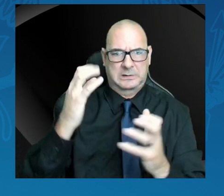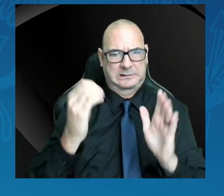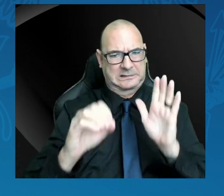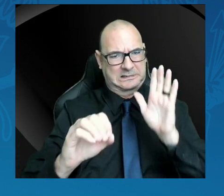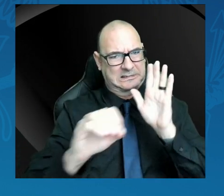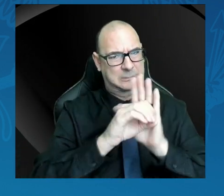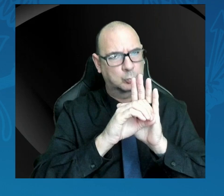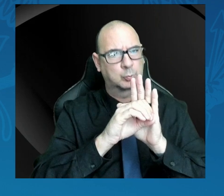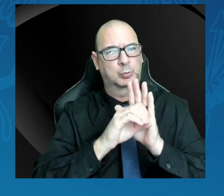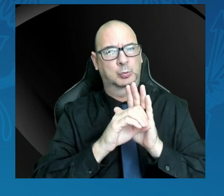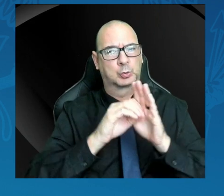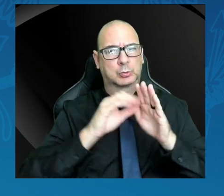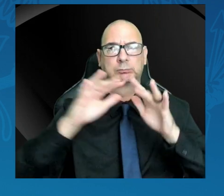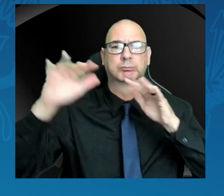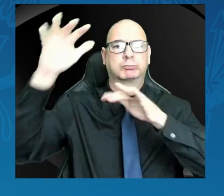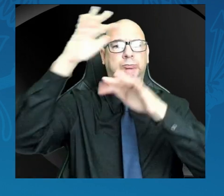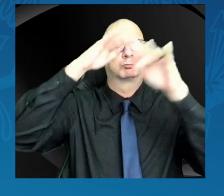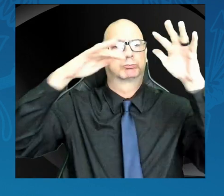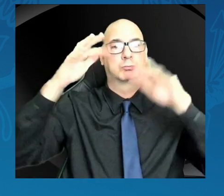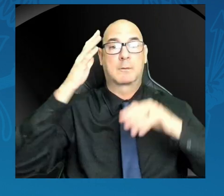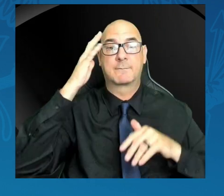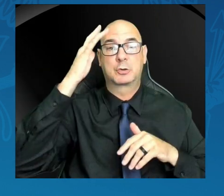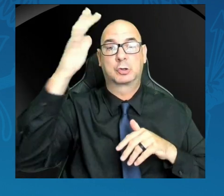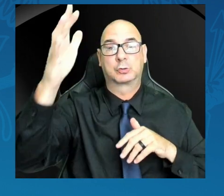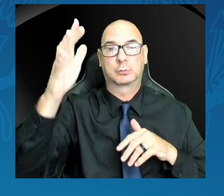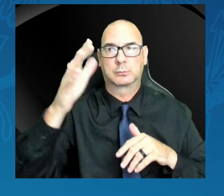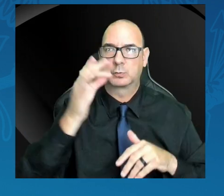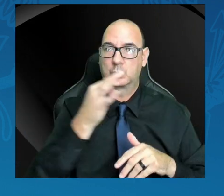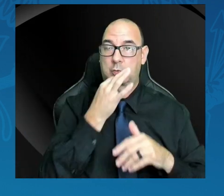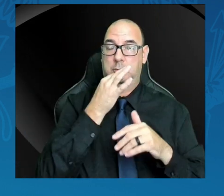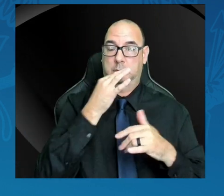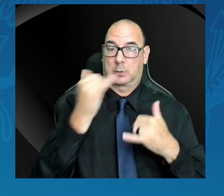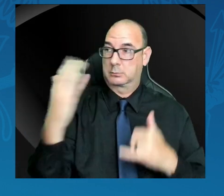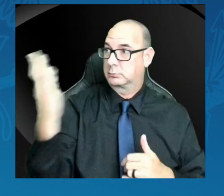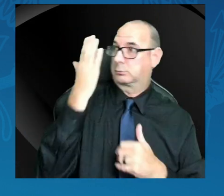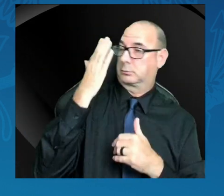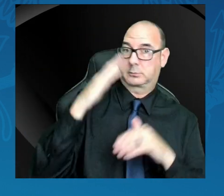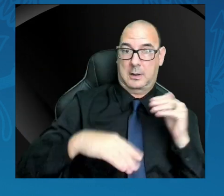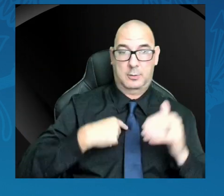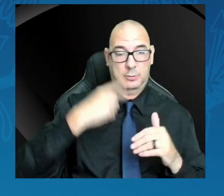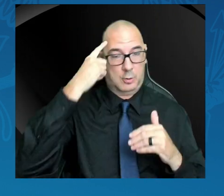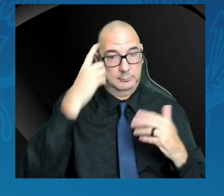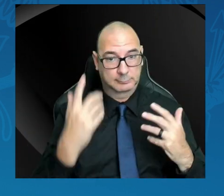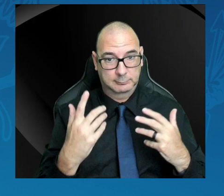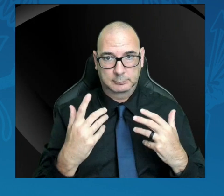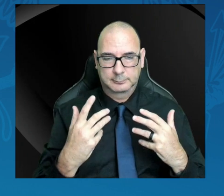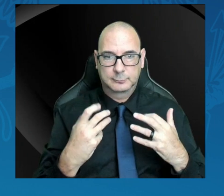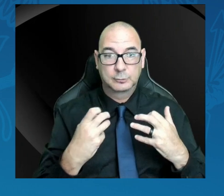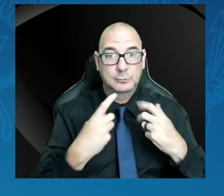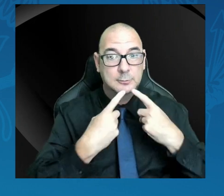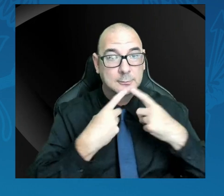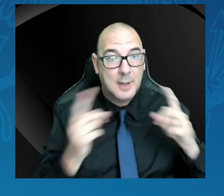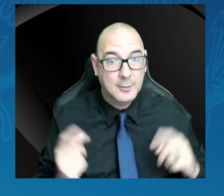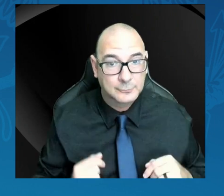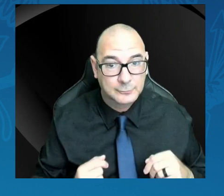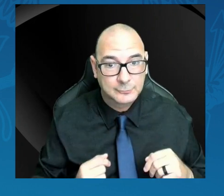Today, I'm excited to announce that we're making a historic $500 million available